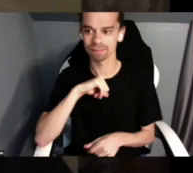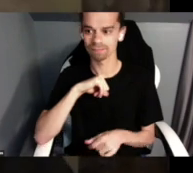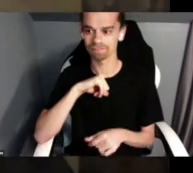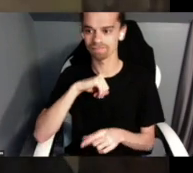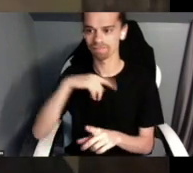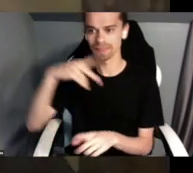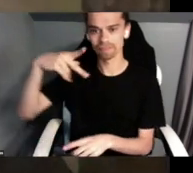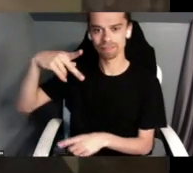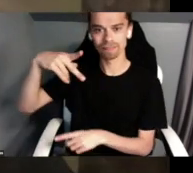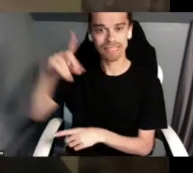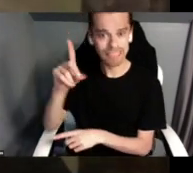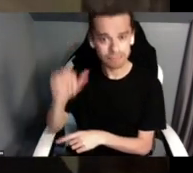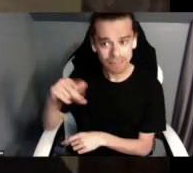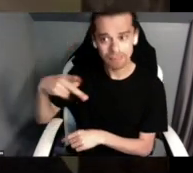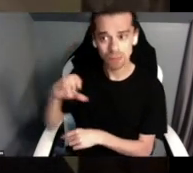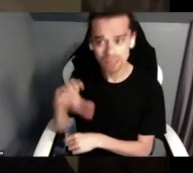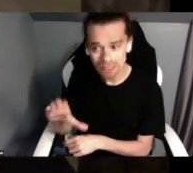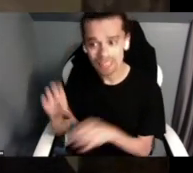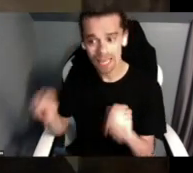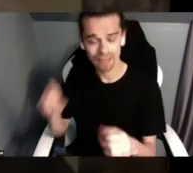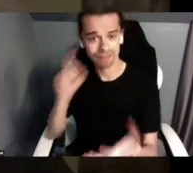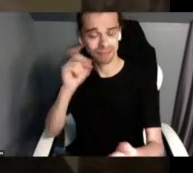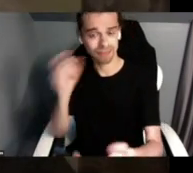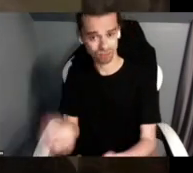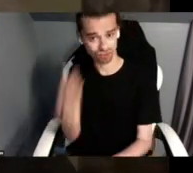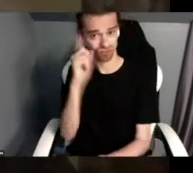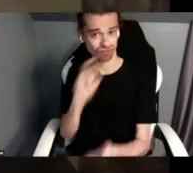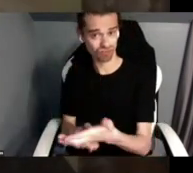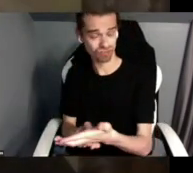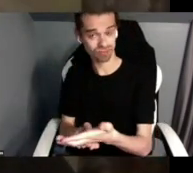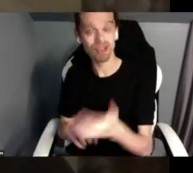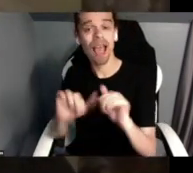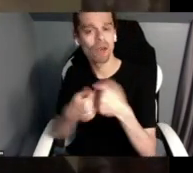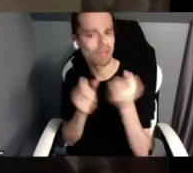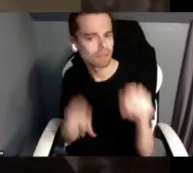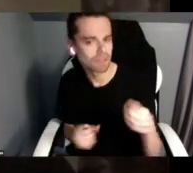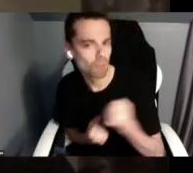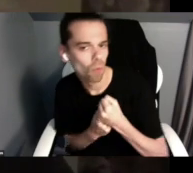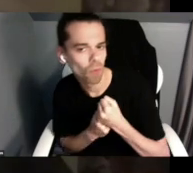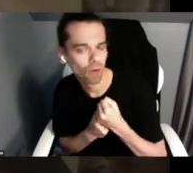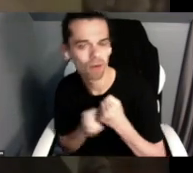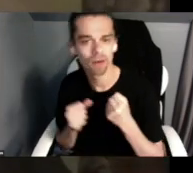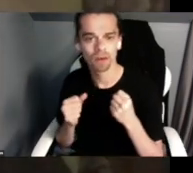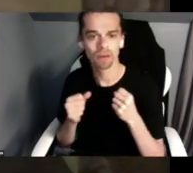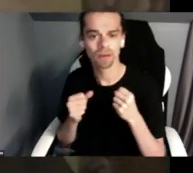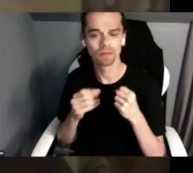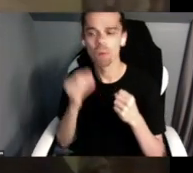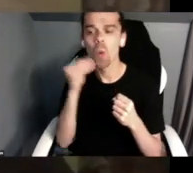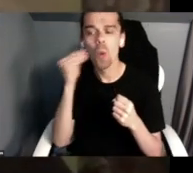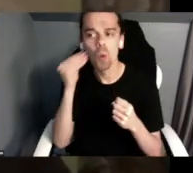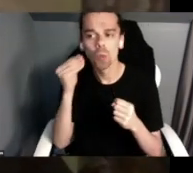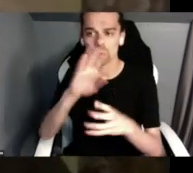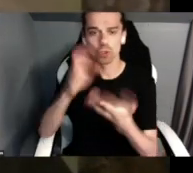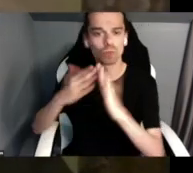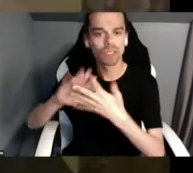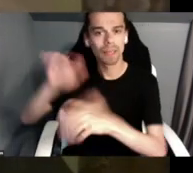How we are going to support everyone that needs community based services to access it.